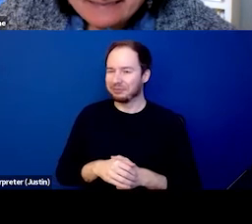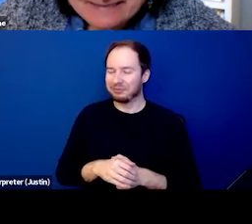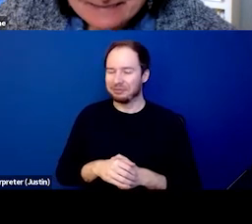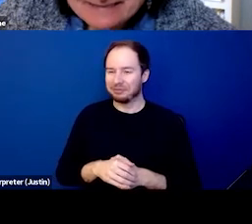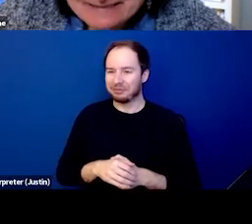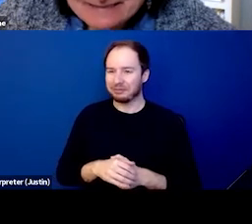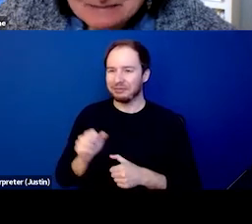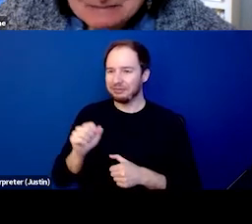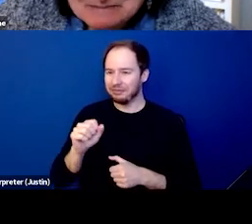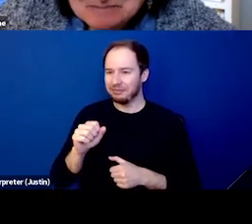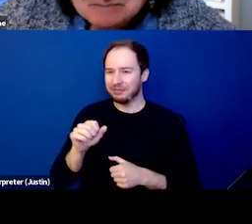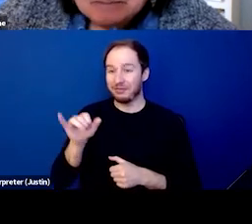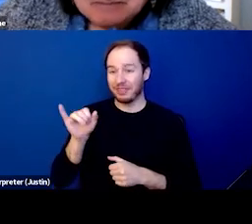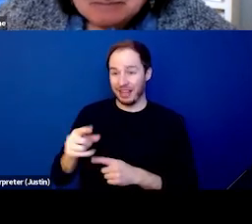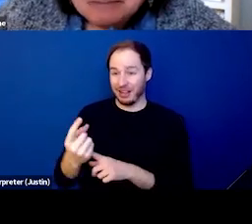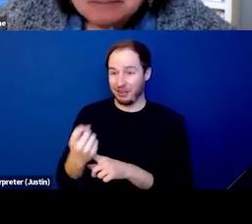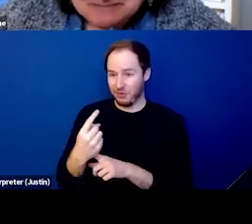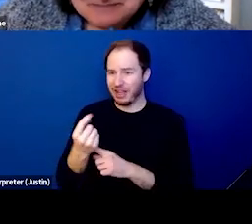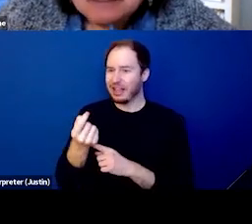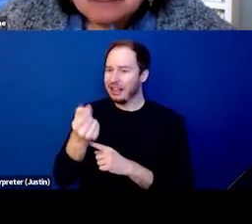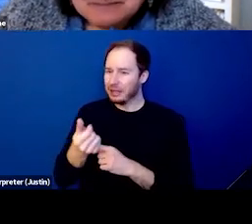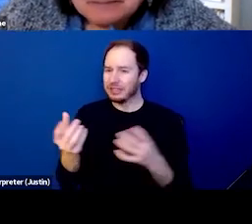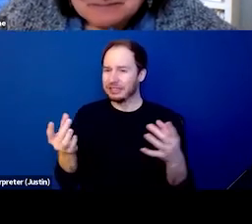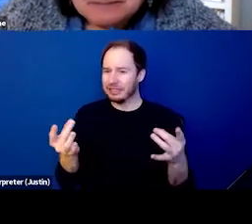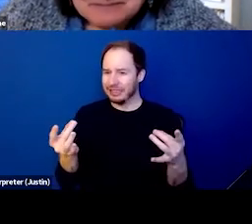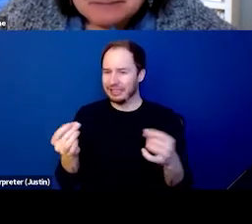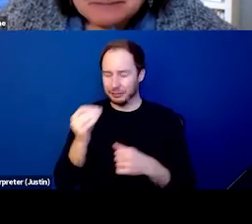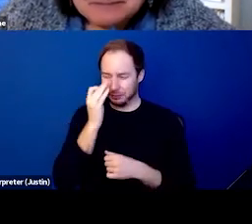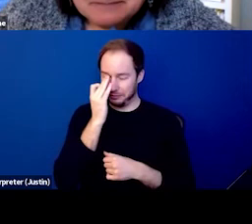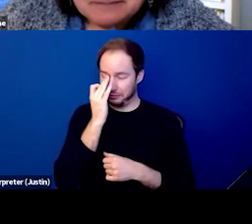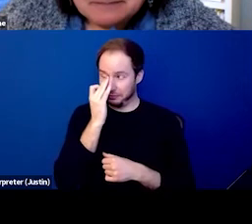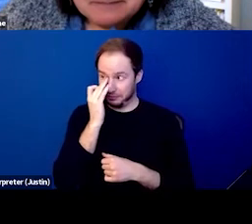Yeah, this one is tricky because of those nuances